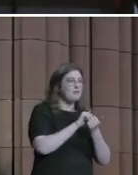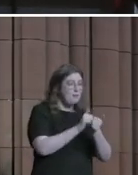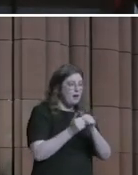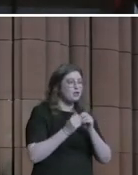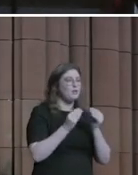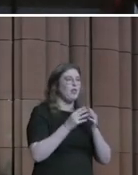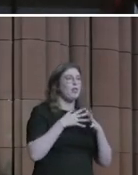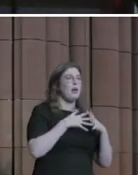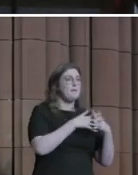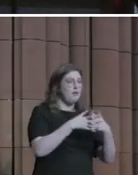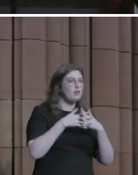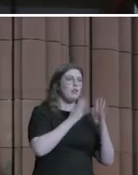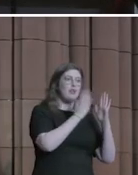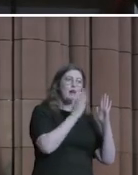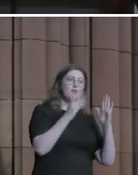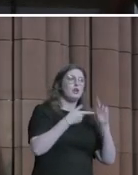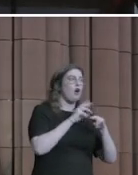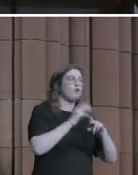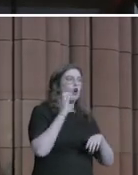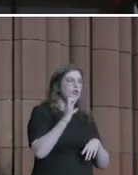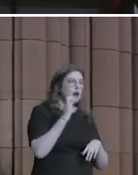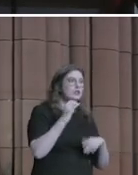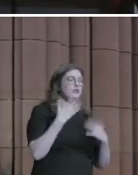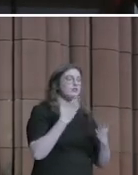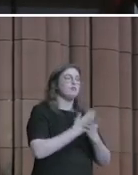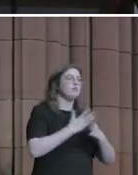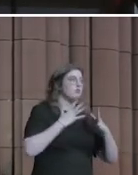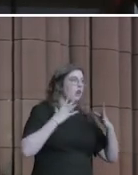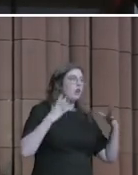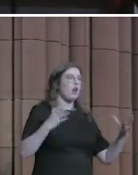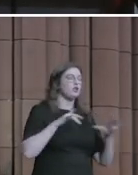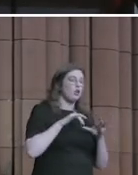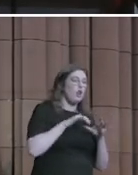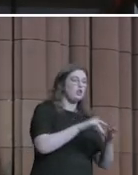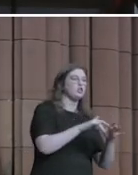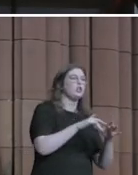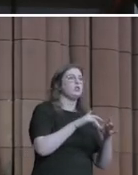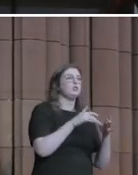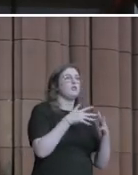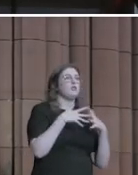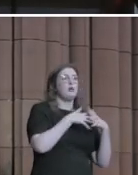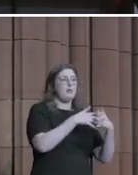and holds one of the largest collections of American federal publications outside of the United States.